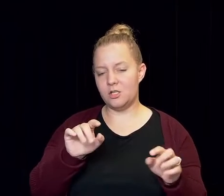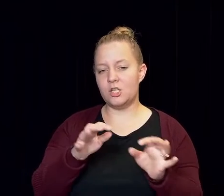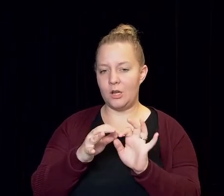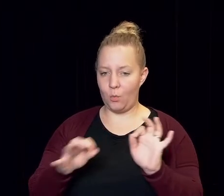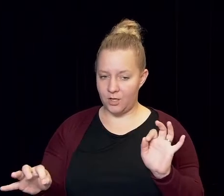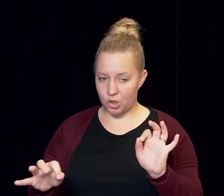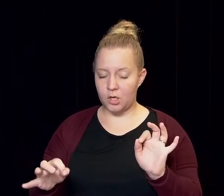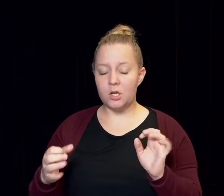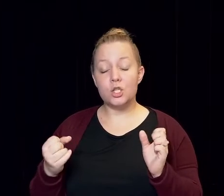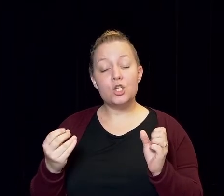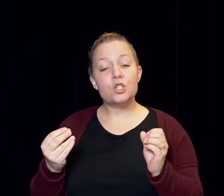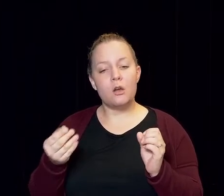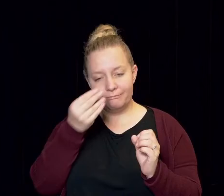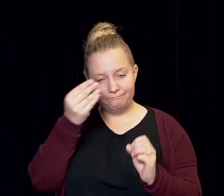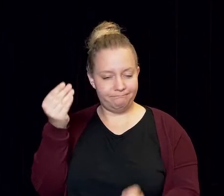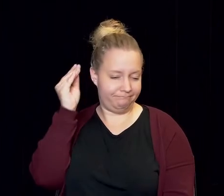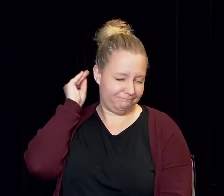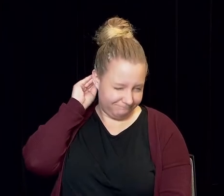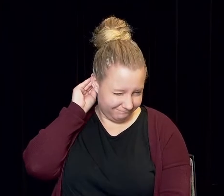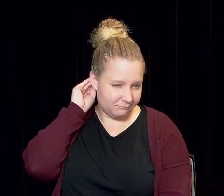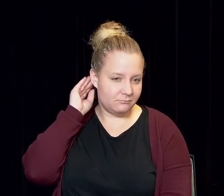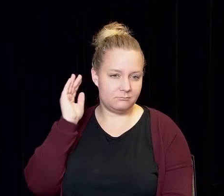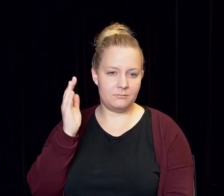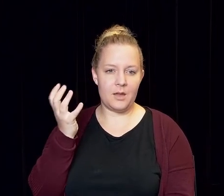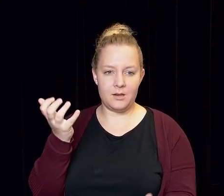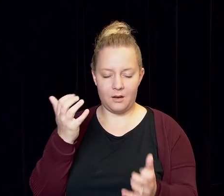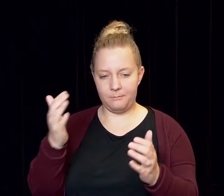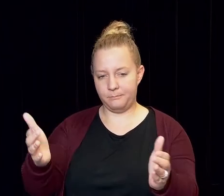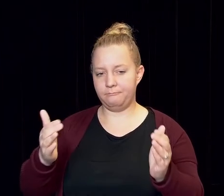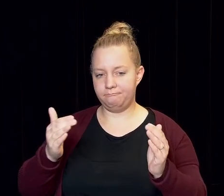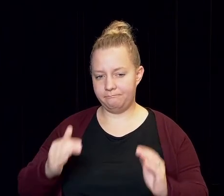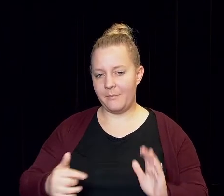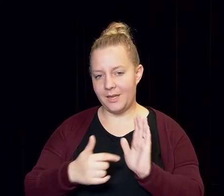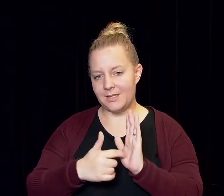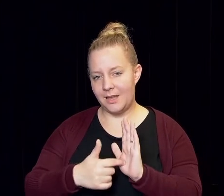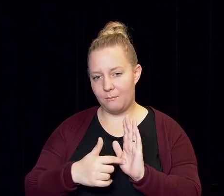All right, so keeping that in mind, I'm going to move down to Example 2. So, TicketsForLess